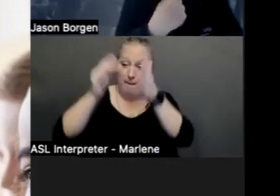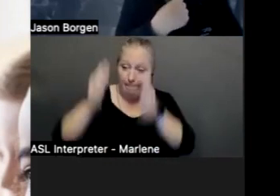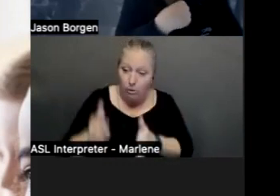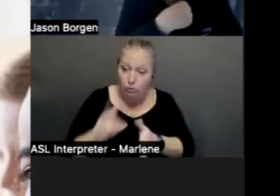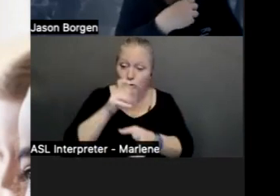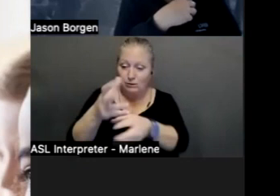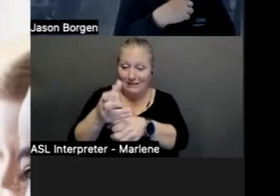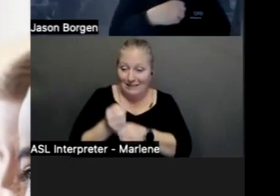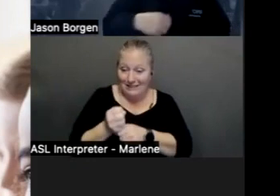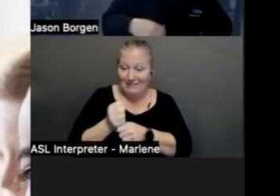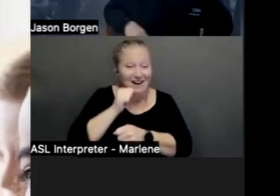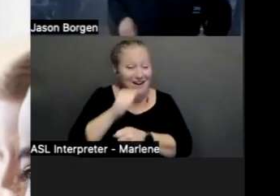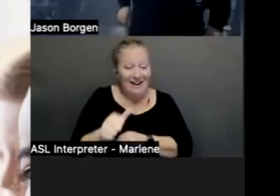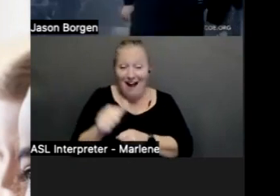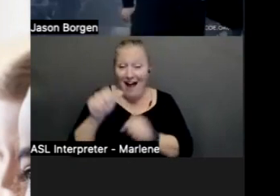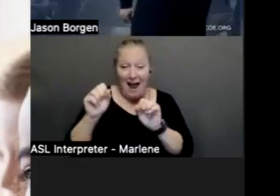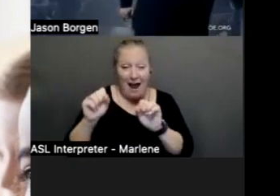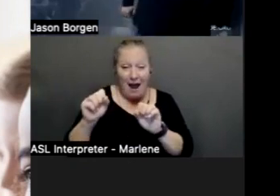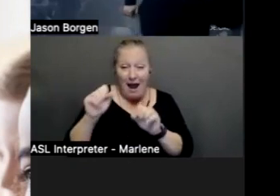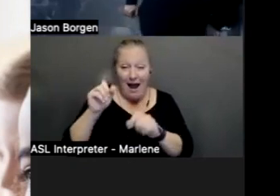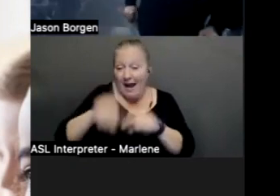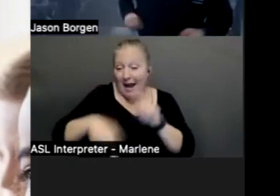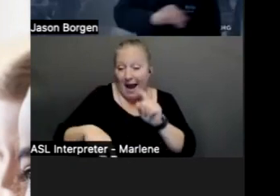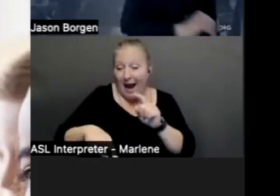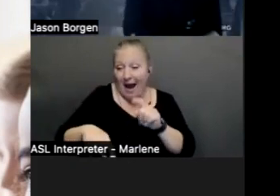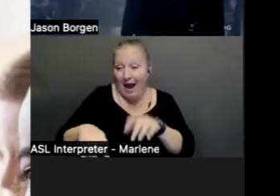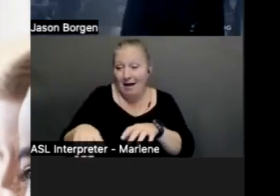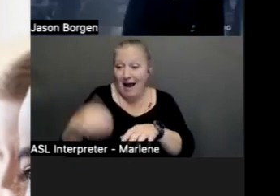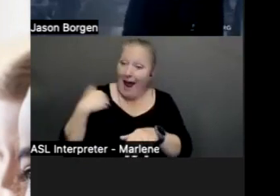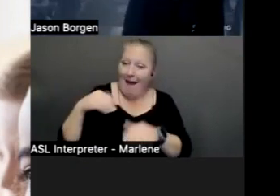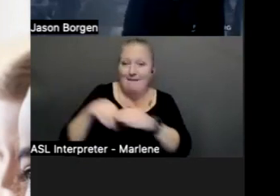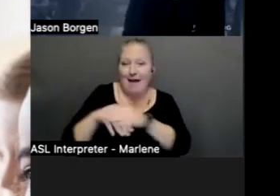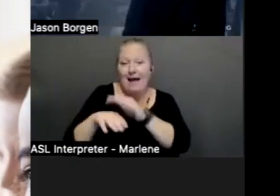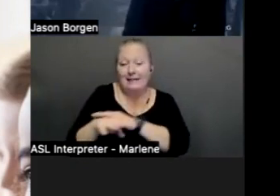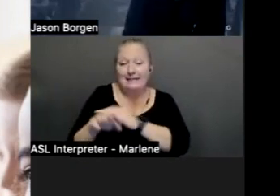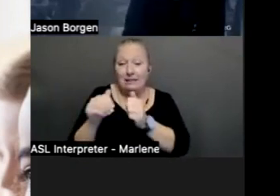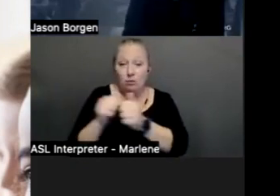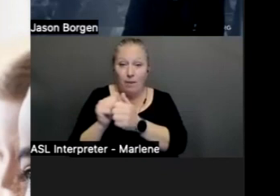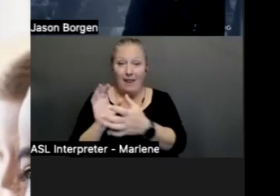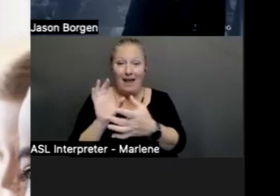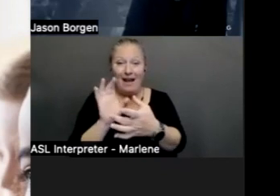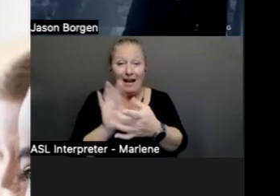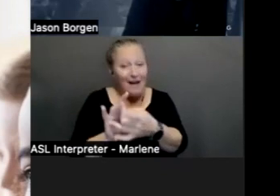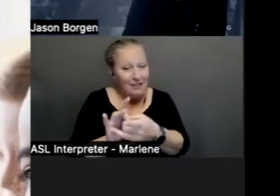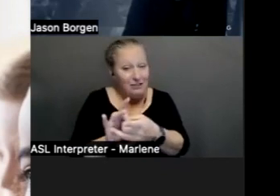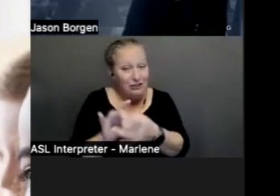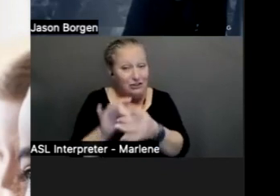is not really able to adopt. And have access with the connection. It says if we're just throwing